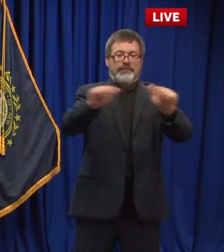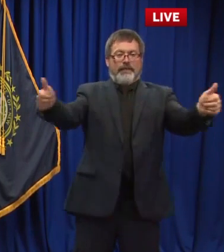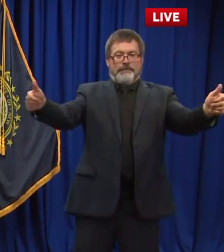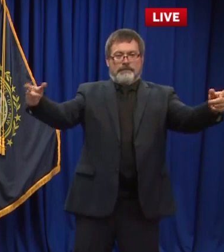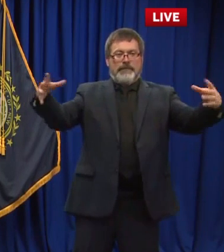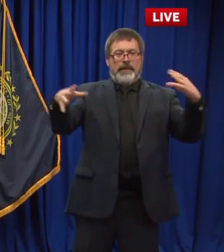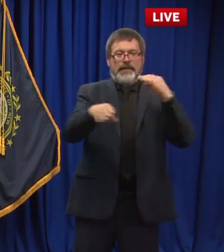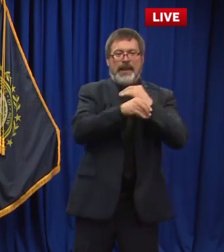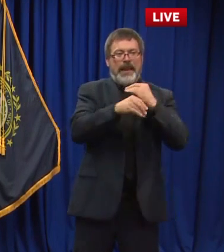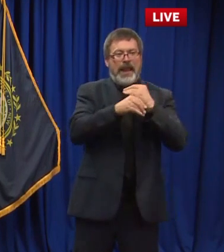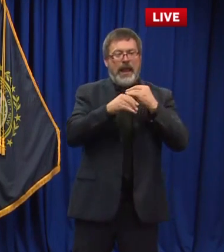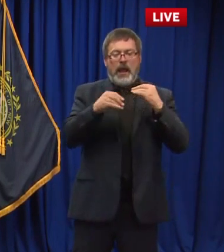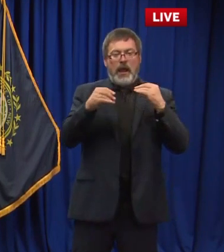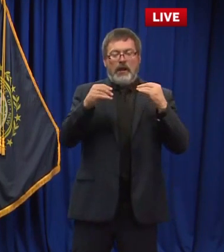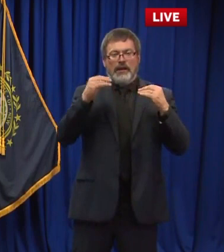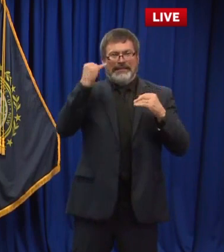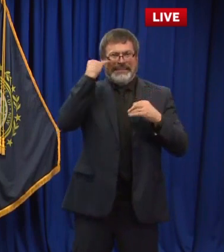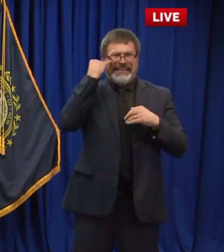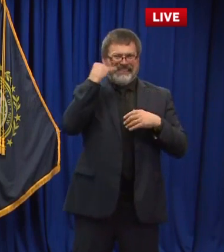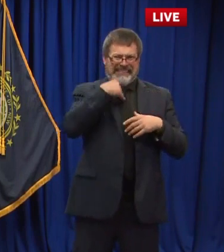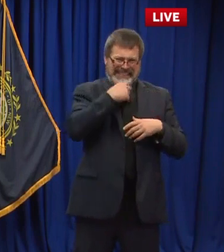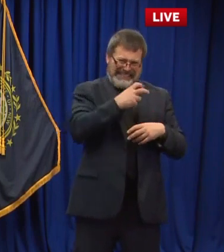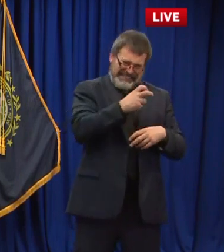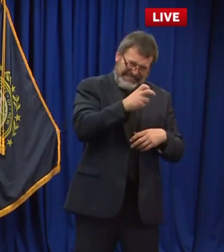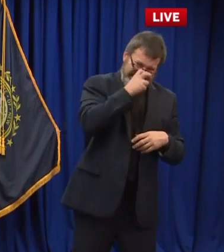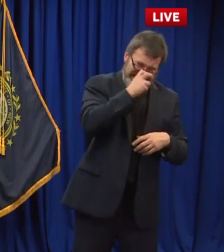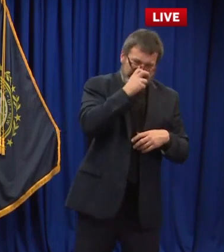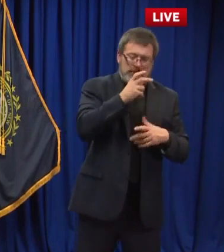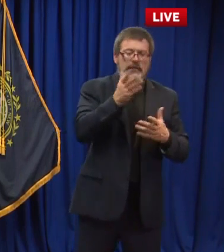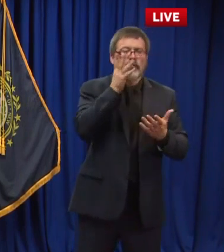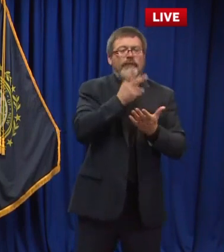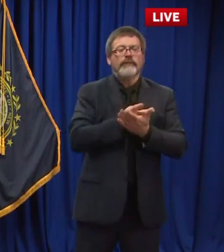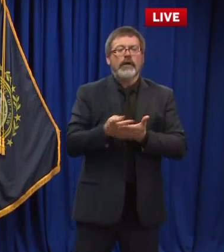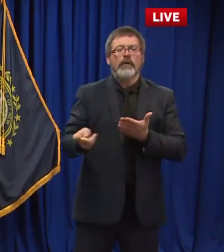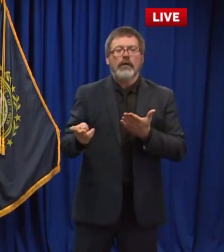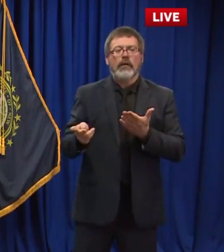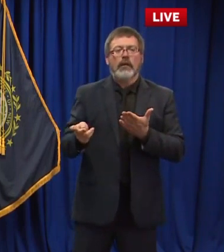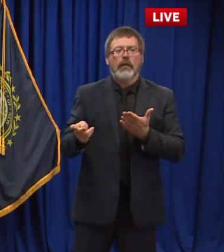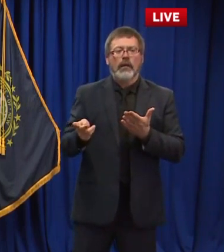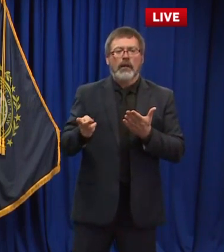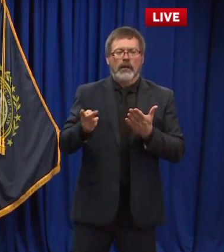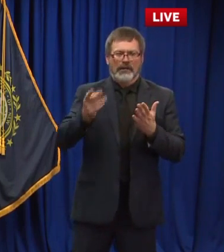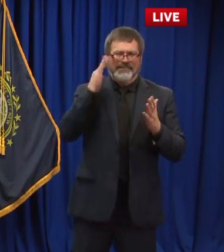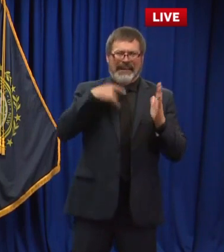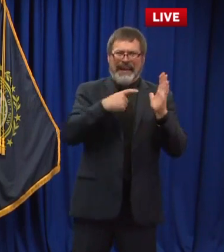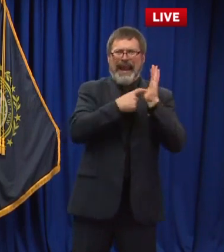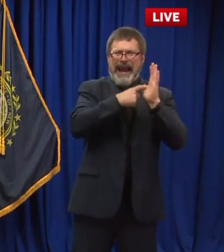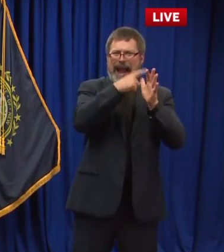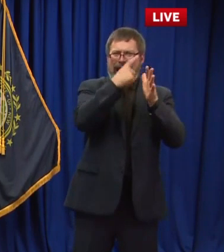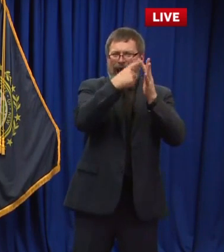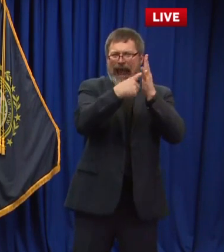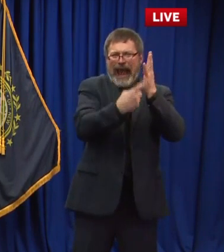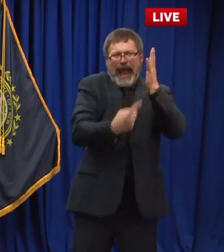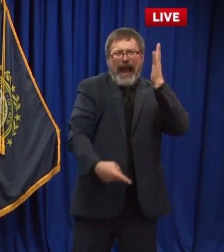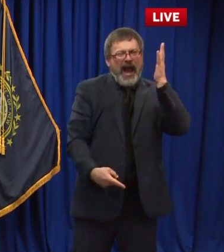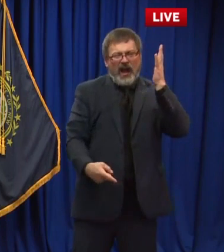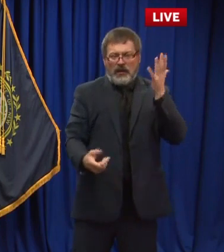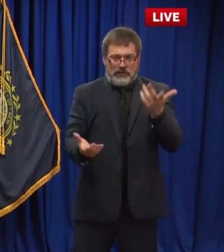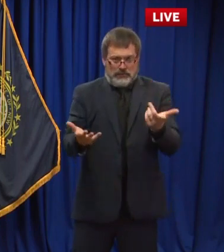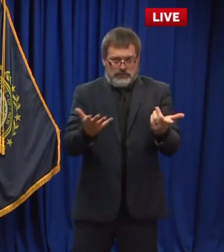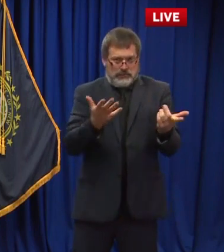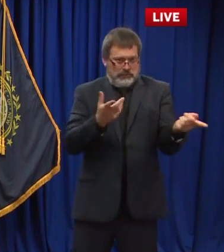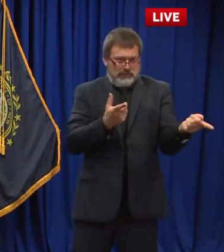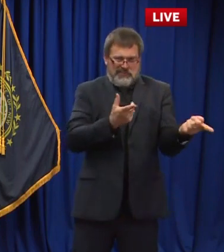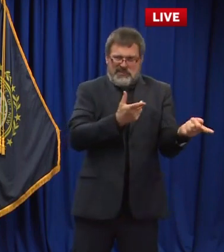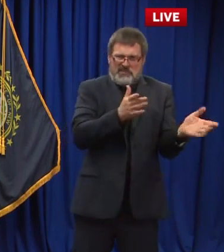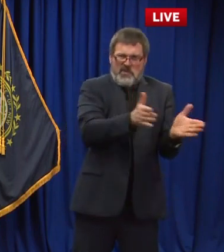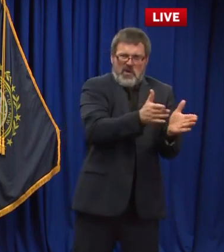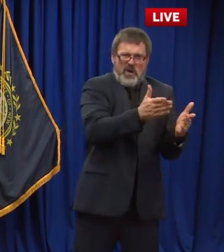SO ALLOWING TEACHERS AND ADMINISTRATORS TO MANAGE AND THAT WE DIDN’T CREATE SOMETHING SO RIGID IT WAS DOOMED TO FAIL.